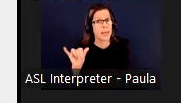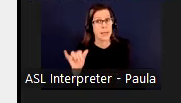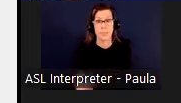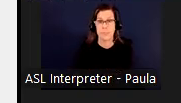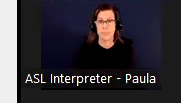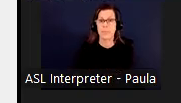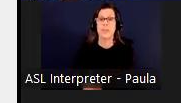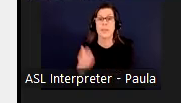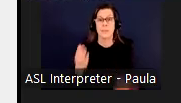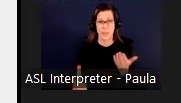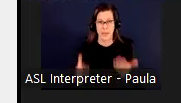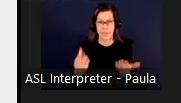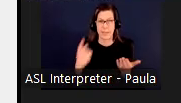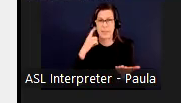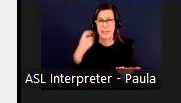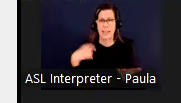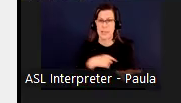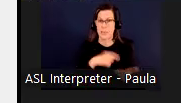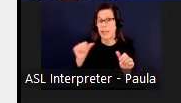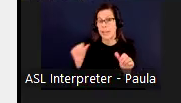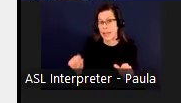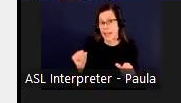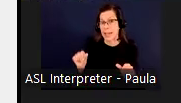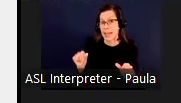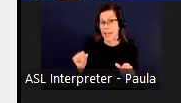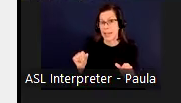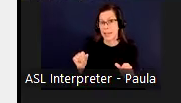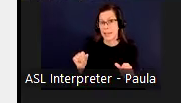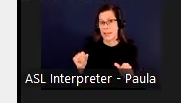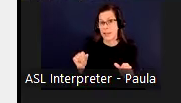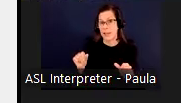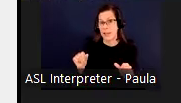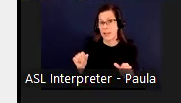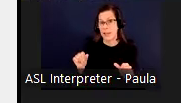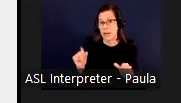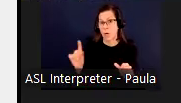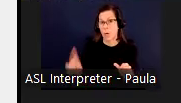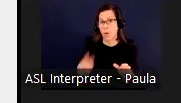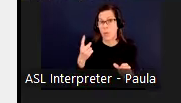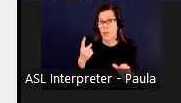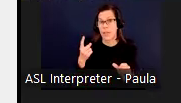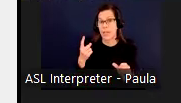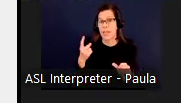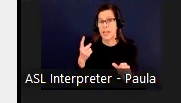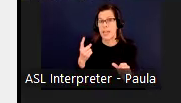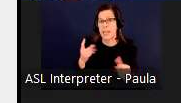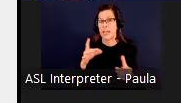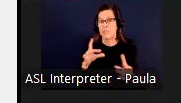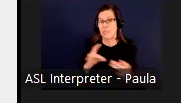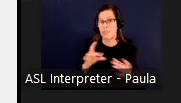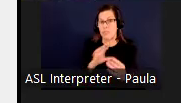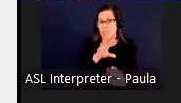probably because we can only speak to the immunity that's provided under the